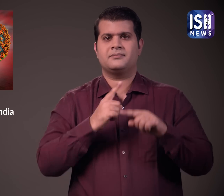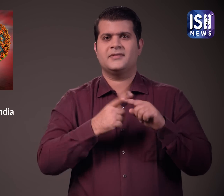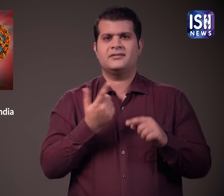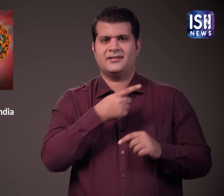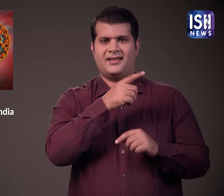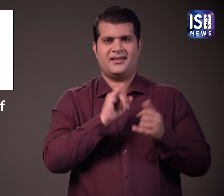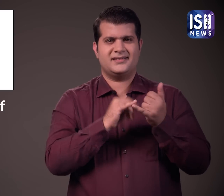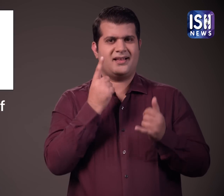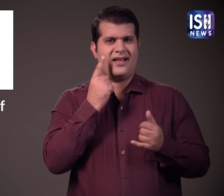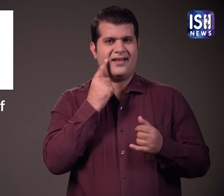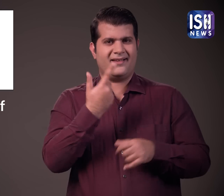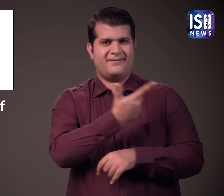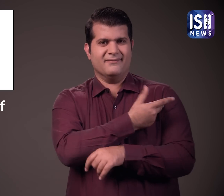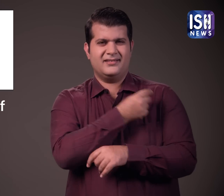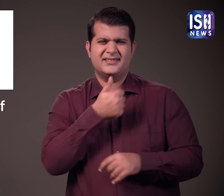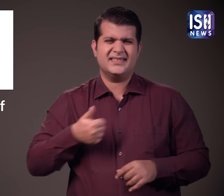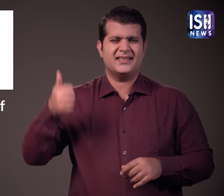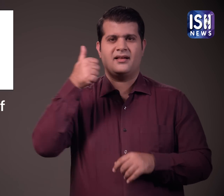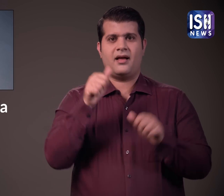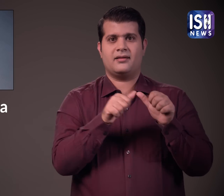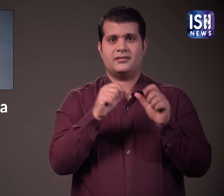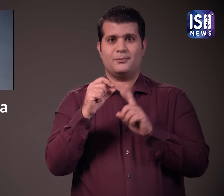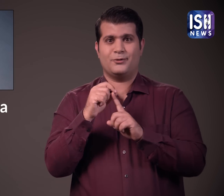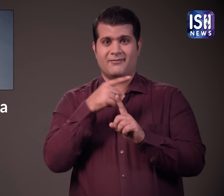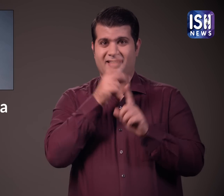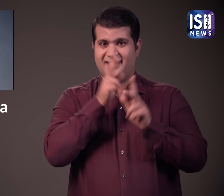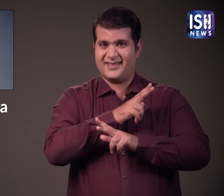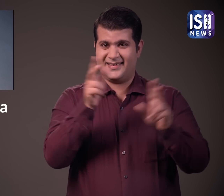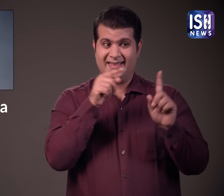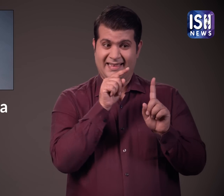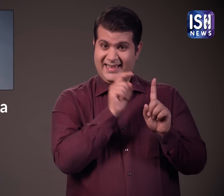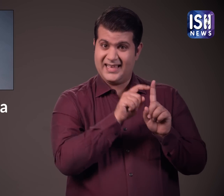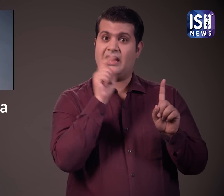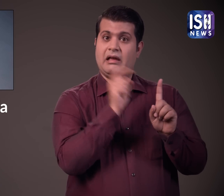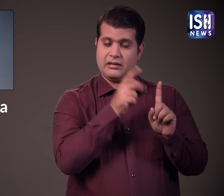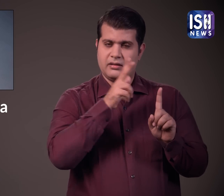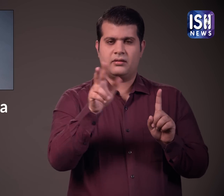Serum Institute of India CEO, Adar Poonawala who manufactured the Covid vaccine said,